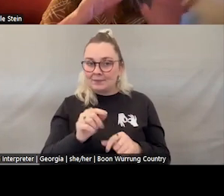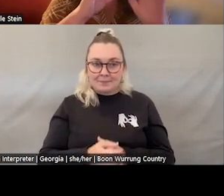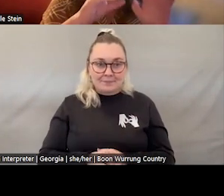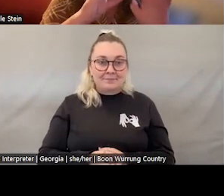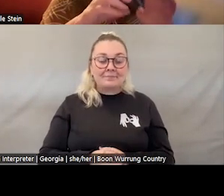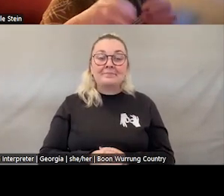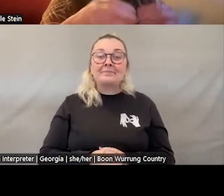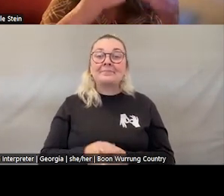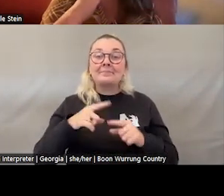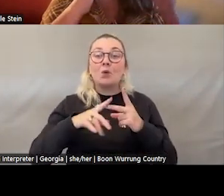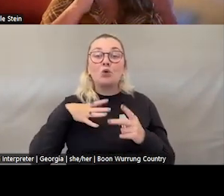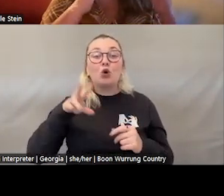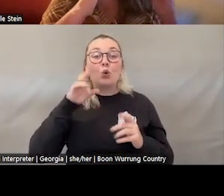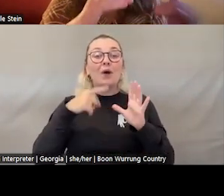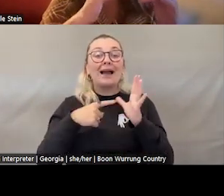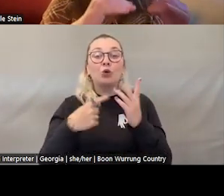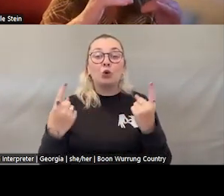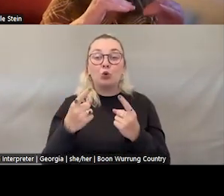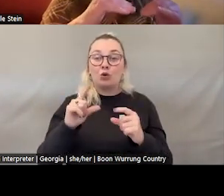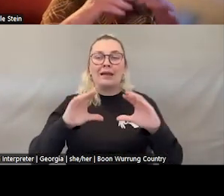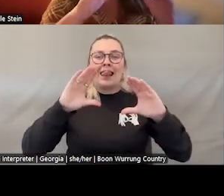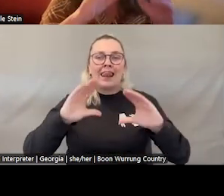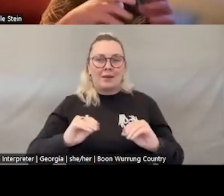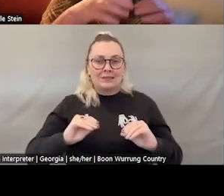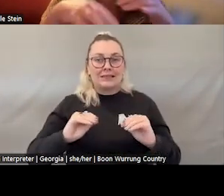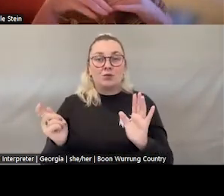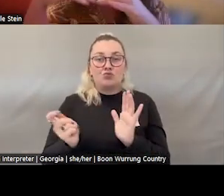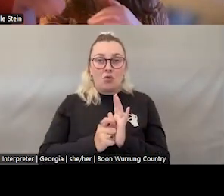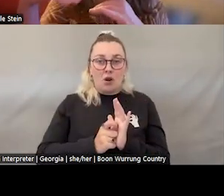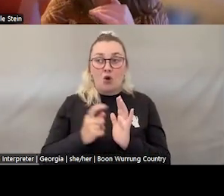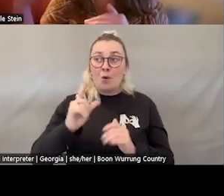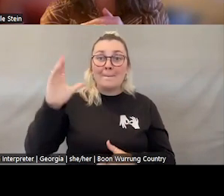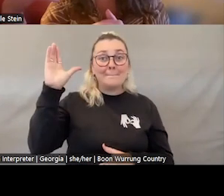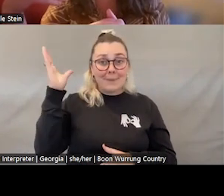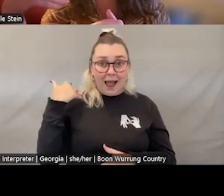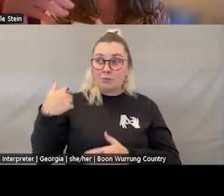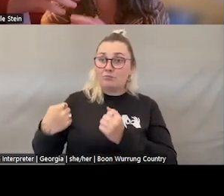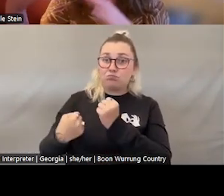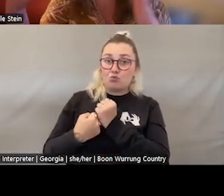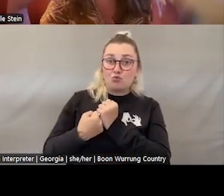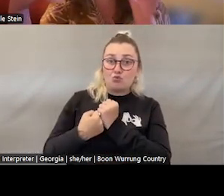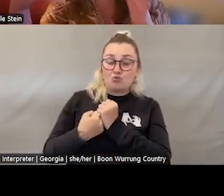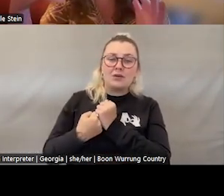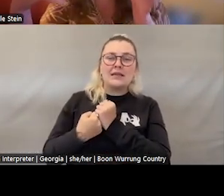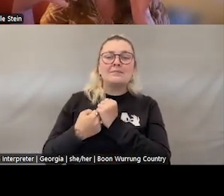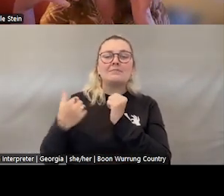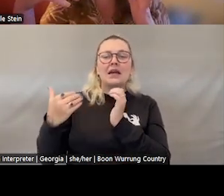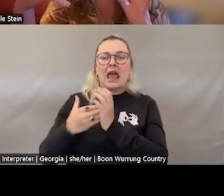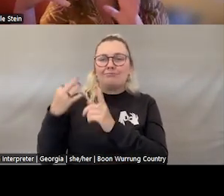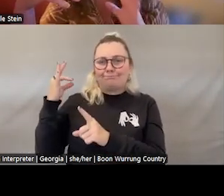ought to look at your lapse donors. There is been a previous support of yours who hasn't given the